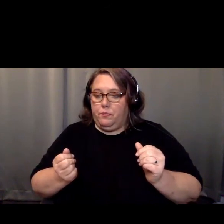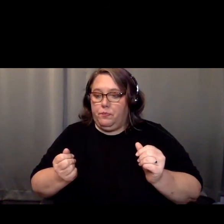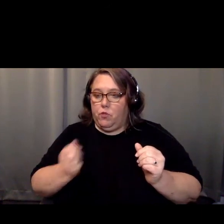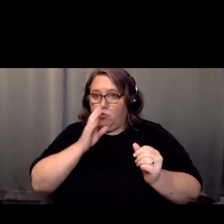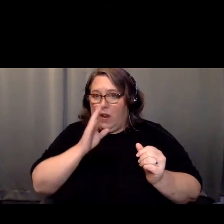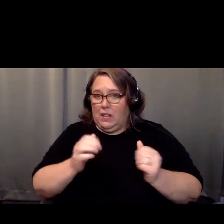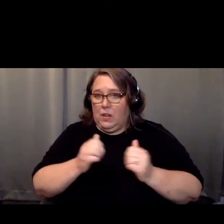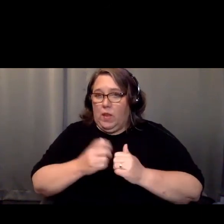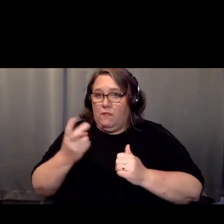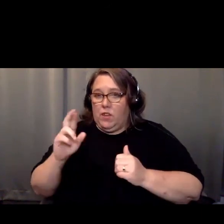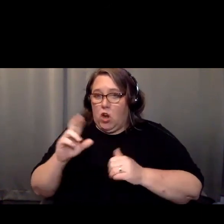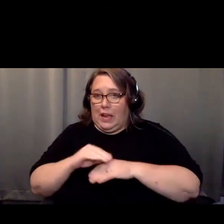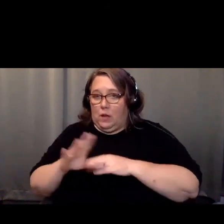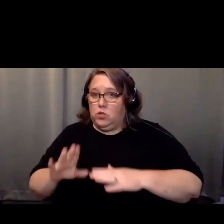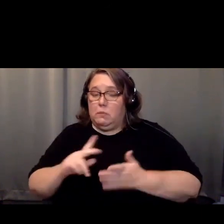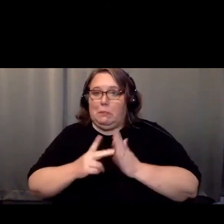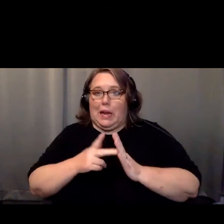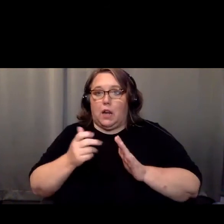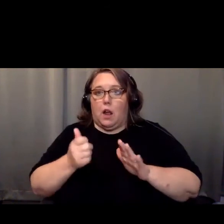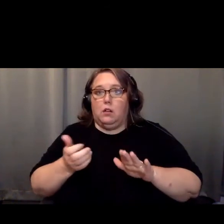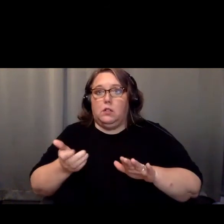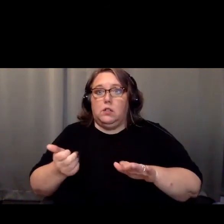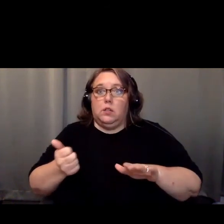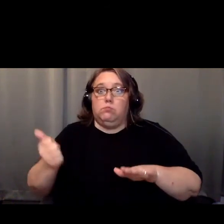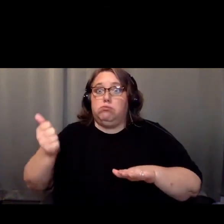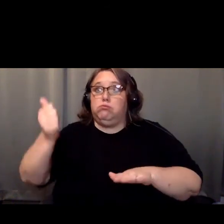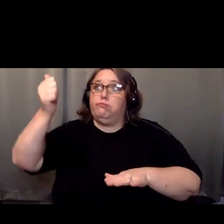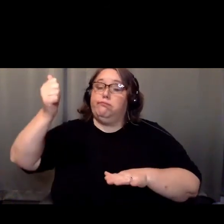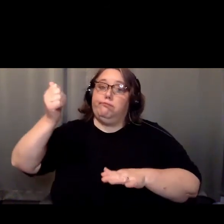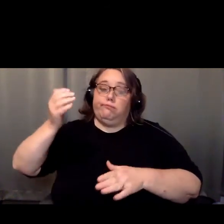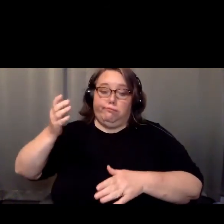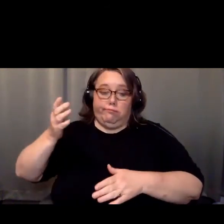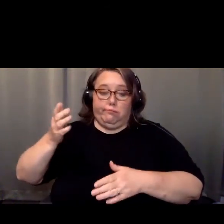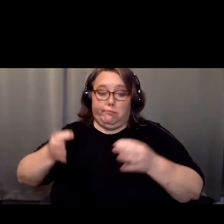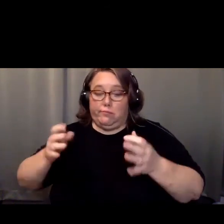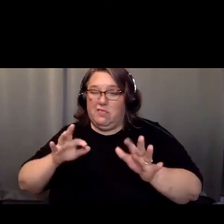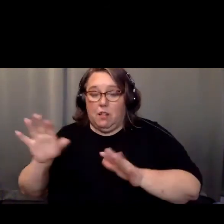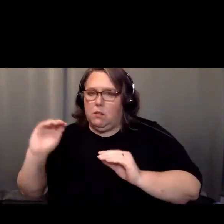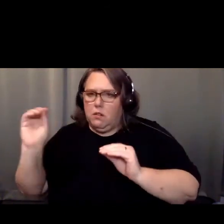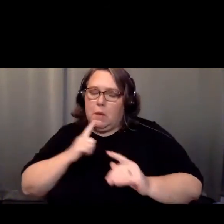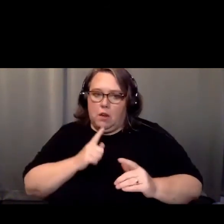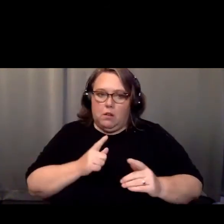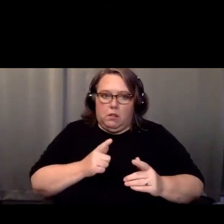with a vocational rehabilitation counselor, if that doesn't work, then we move up the chain of command,